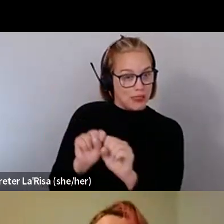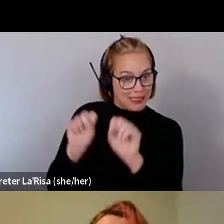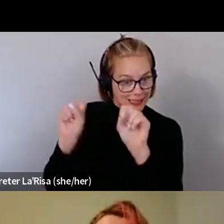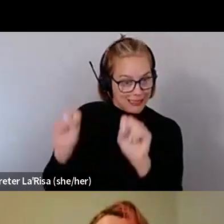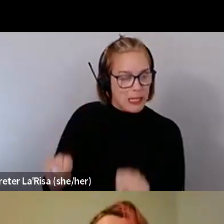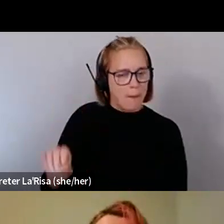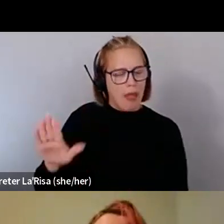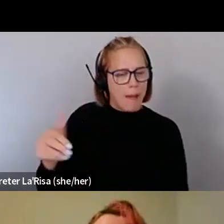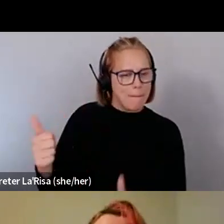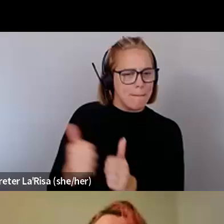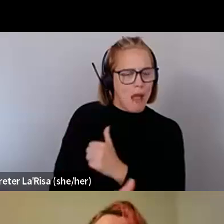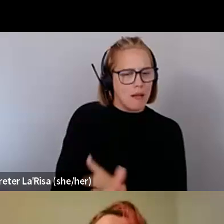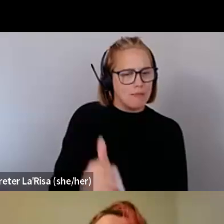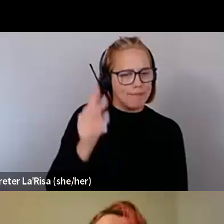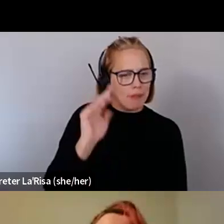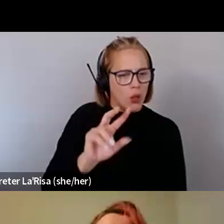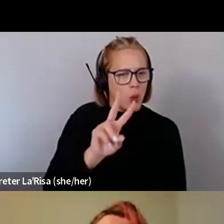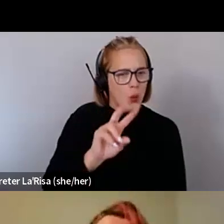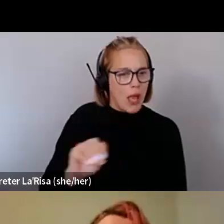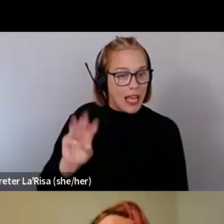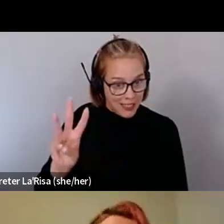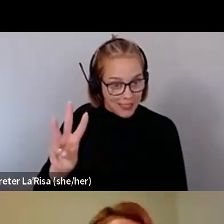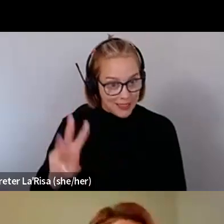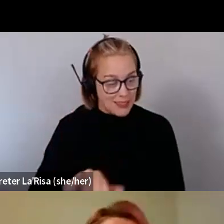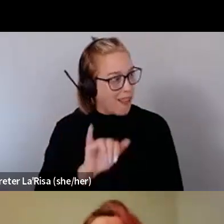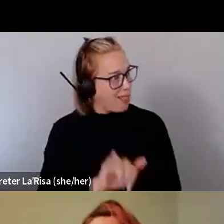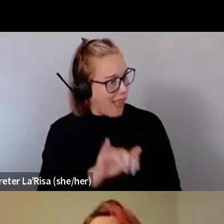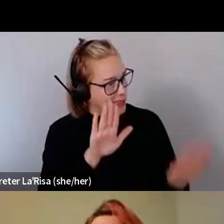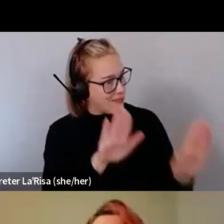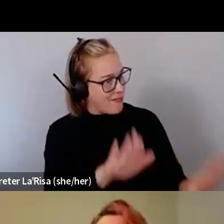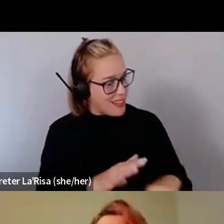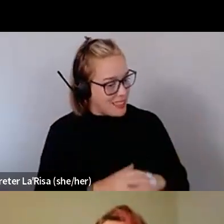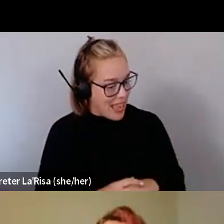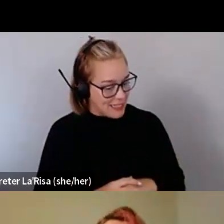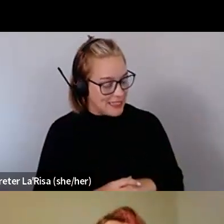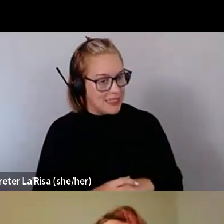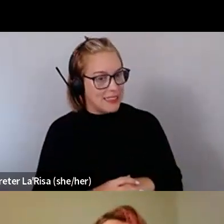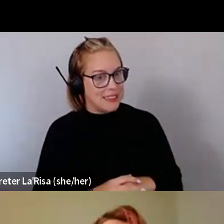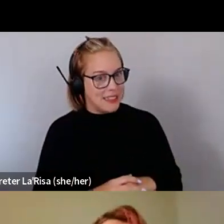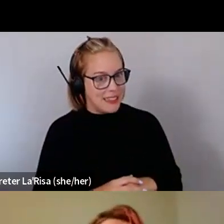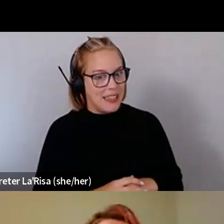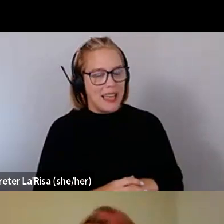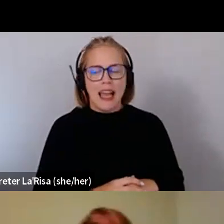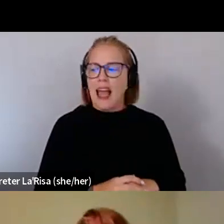legislation to teach disability history in the school system. They passed